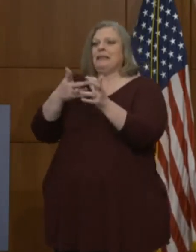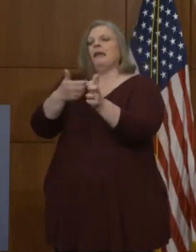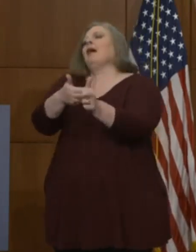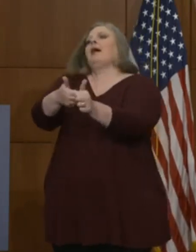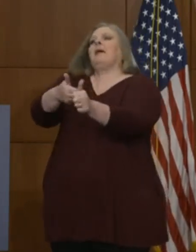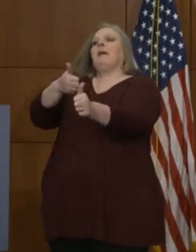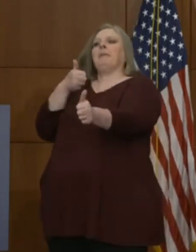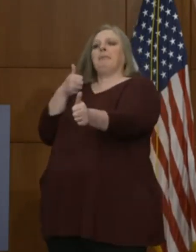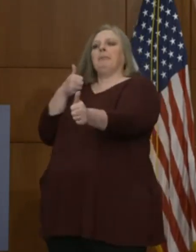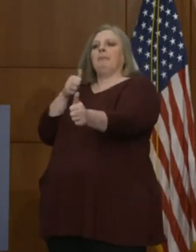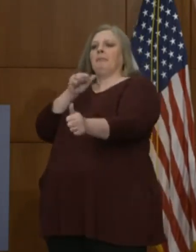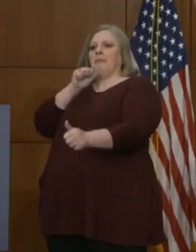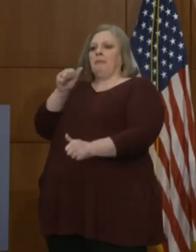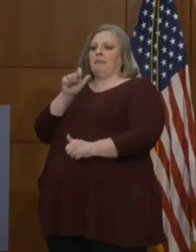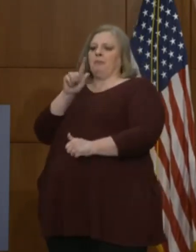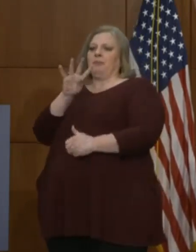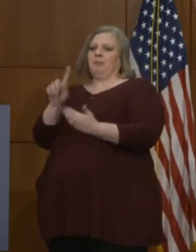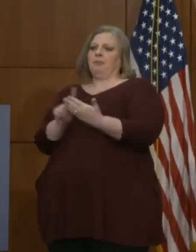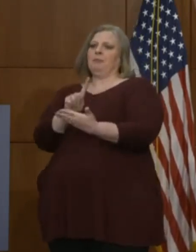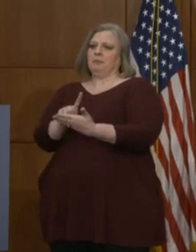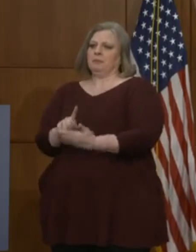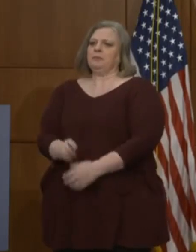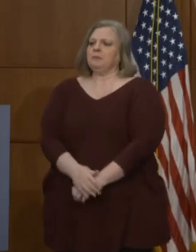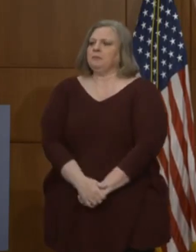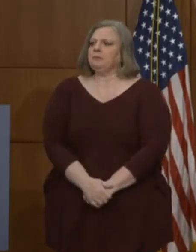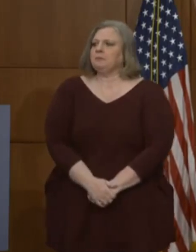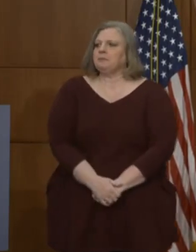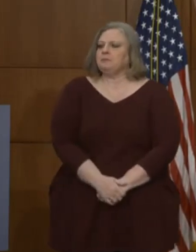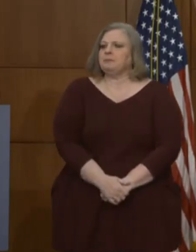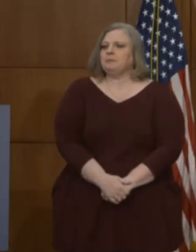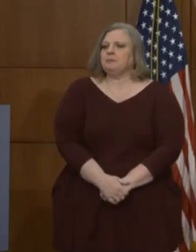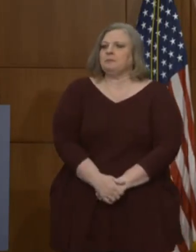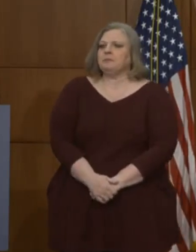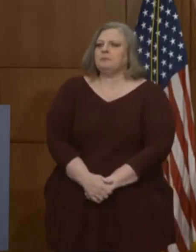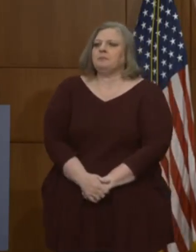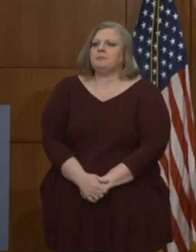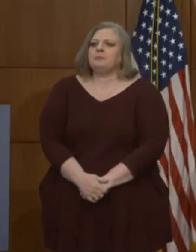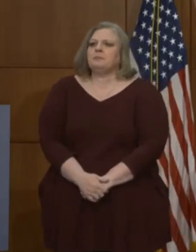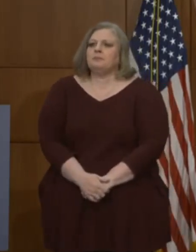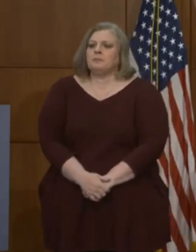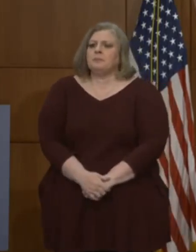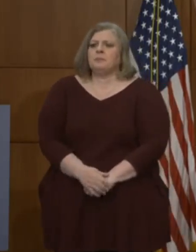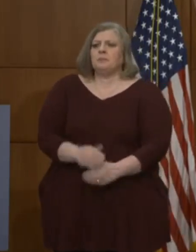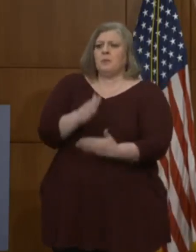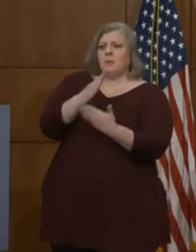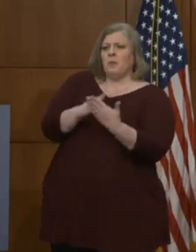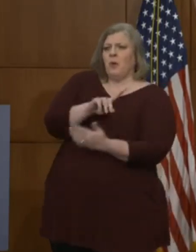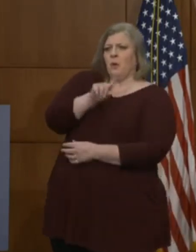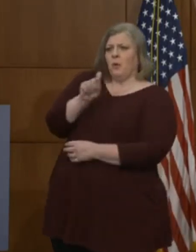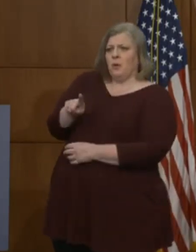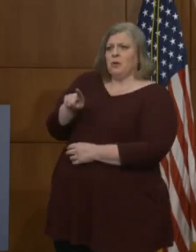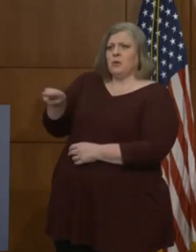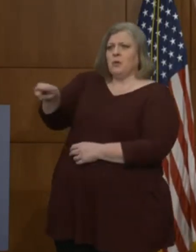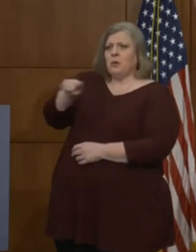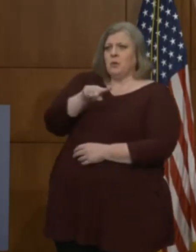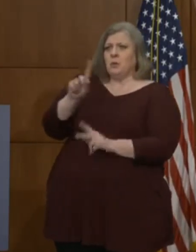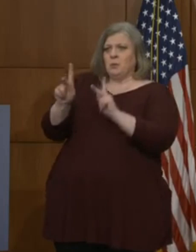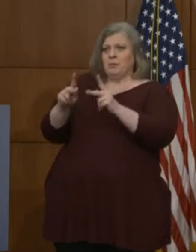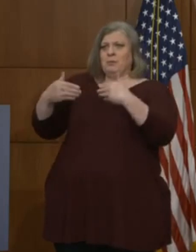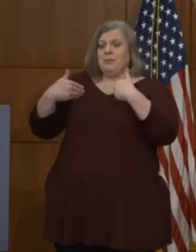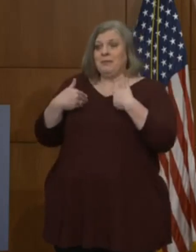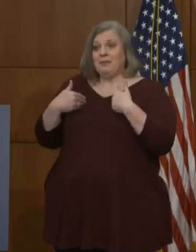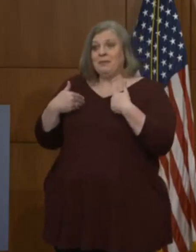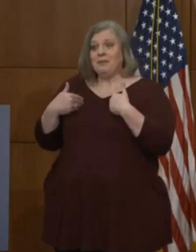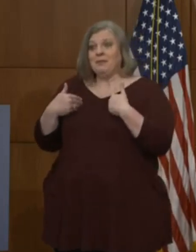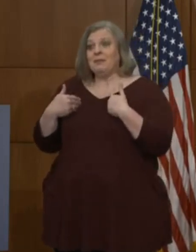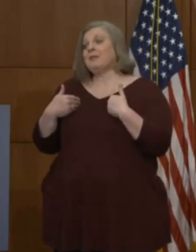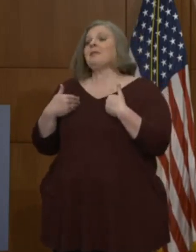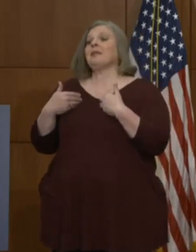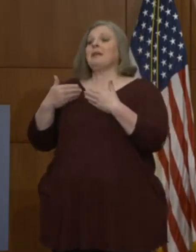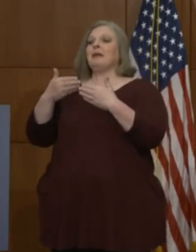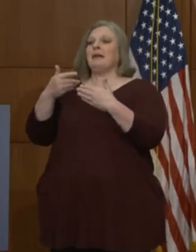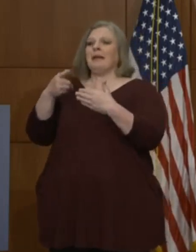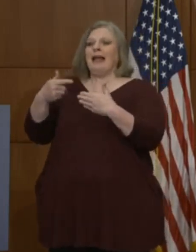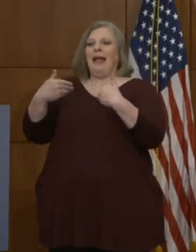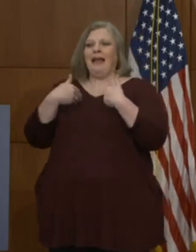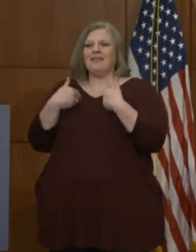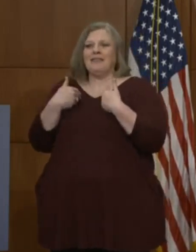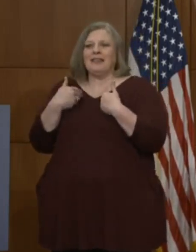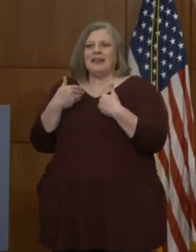THEY DO. THAT NUMBER WILLING. BUT REP. PRIOR HISTORY NOT